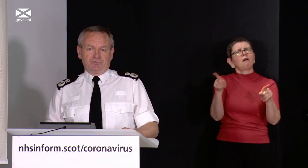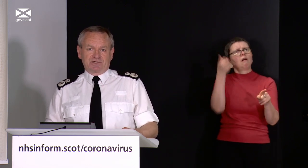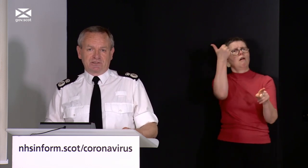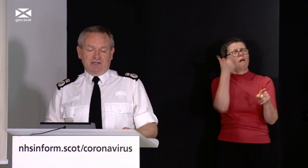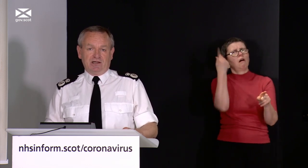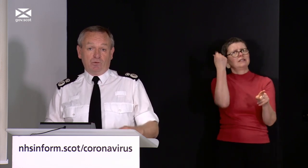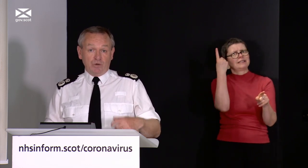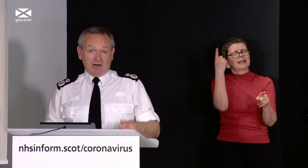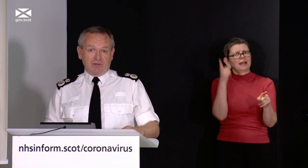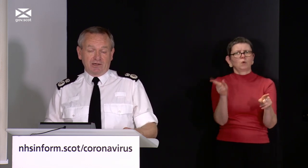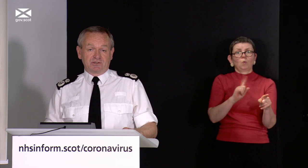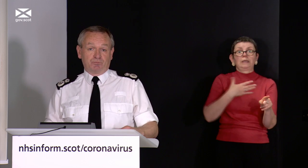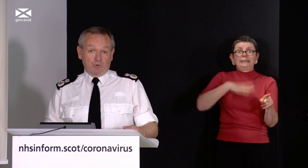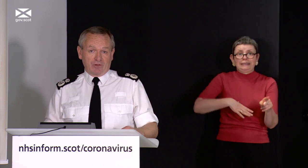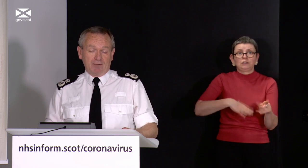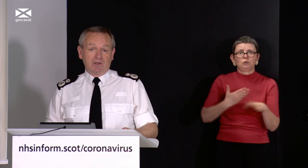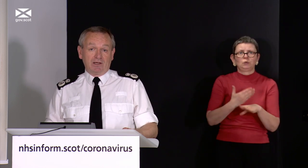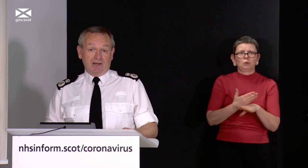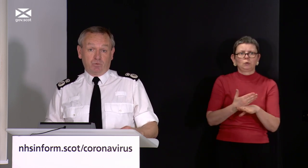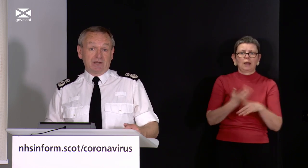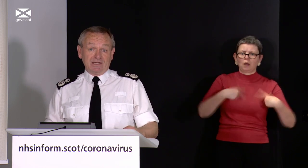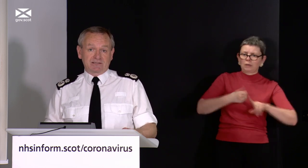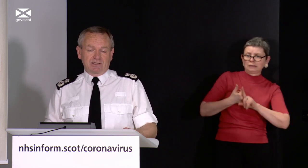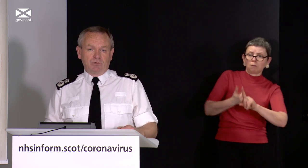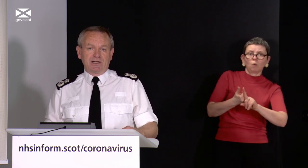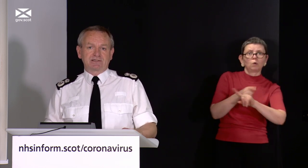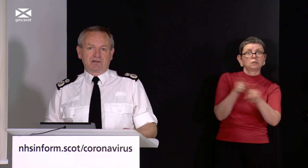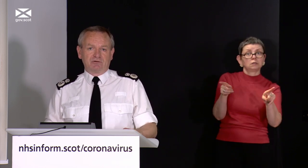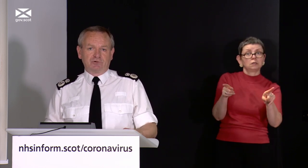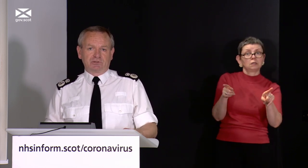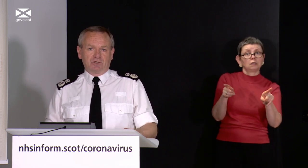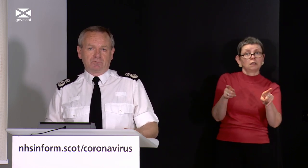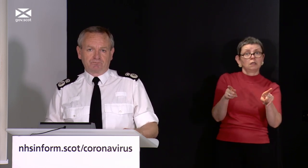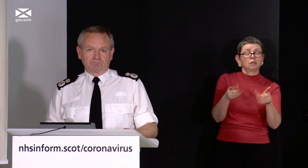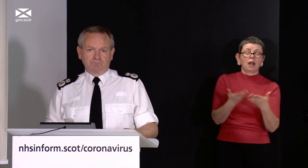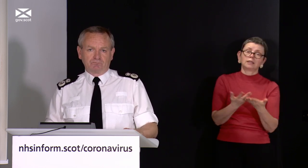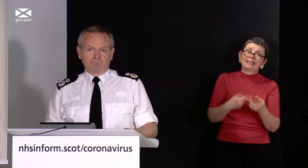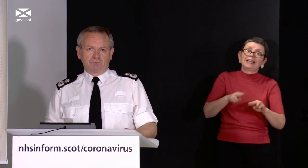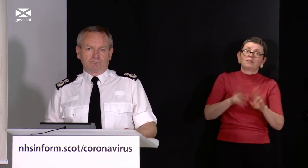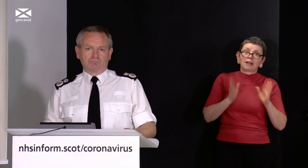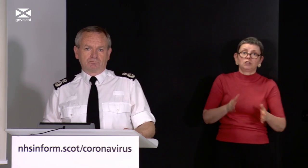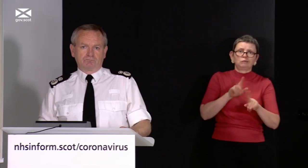distancing, and that we are there to support them, and where necessary enforce the law.